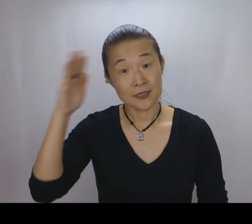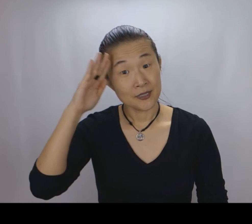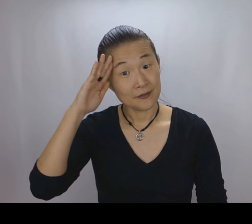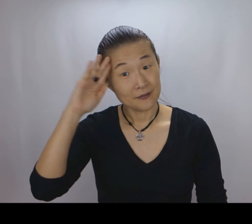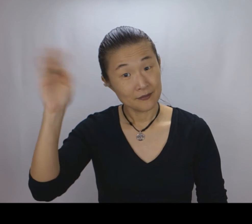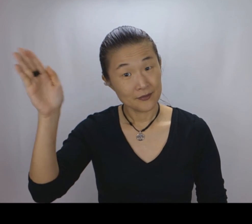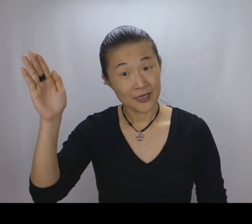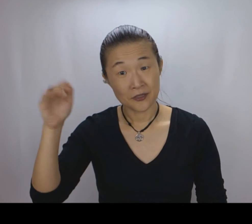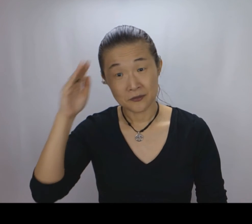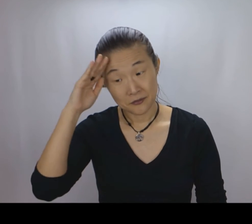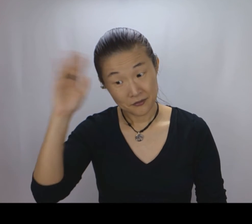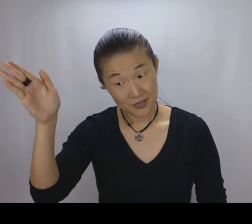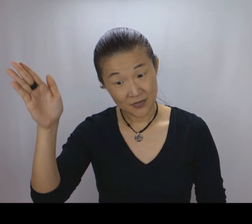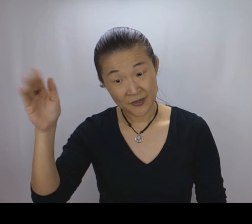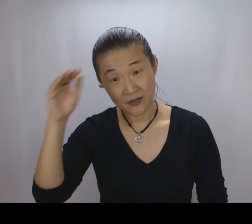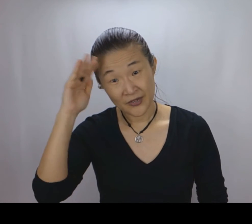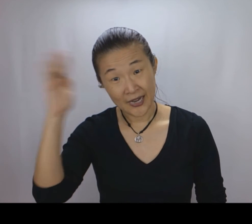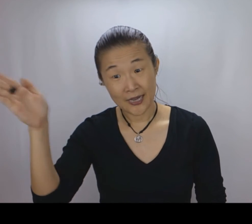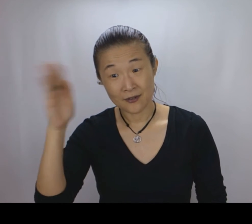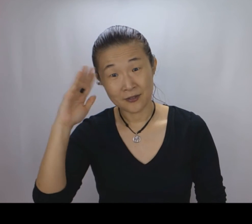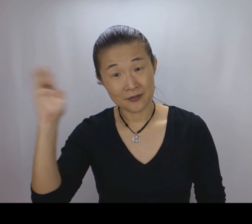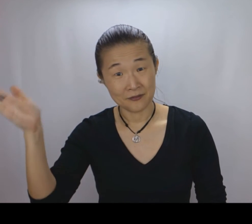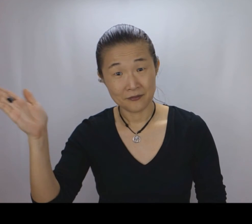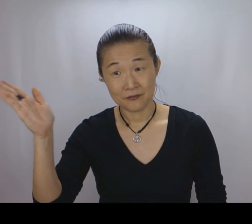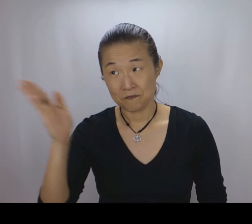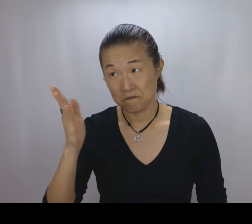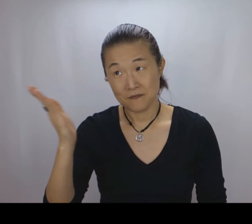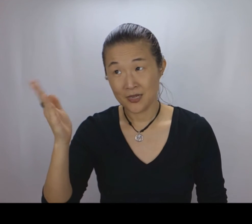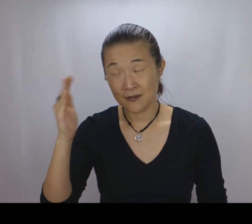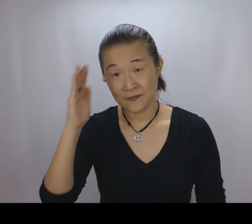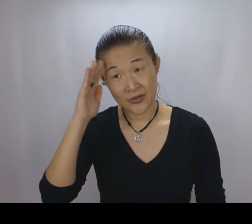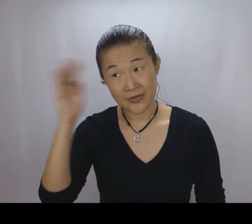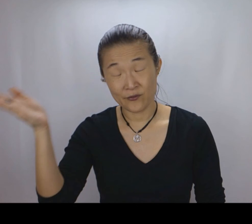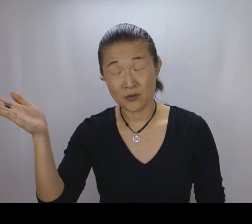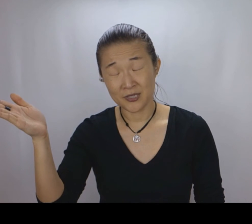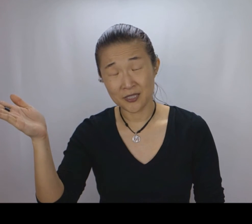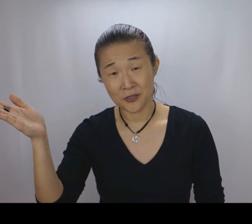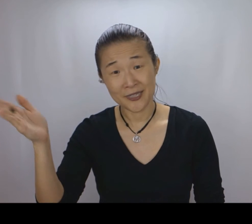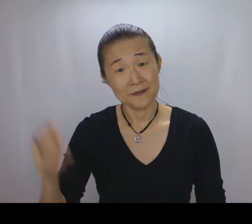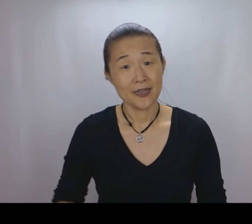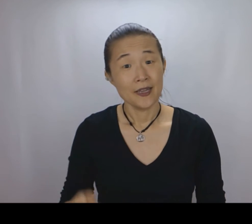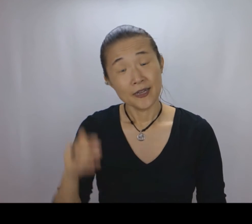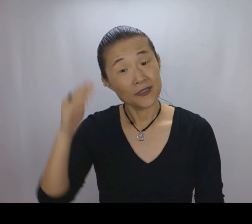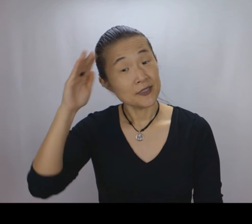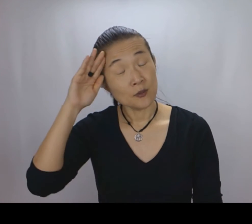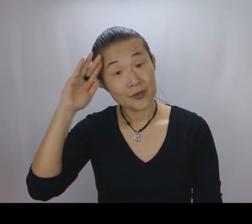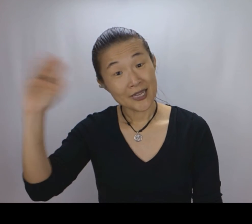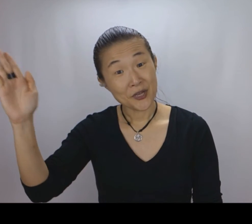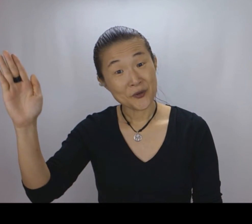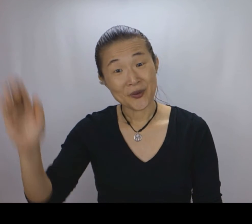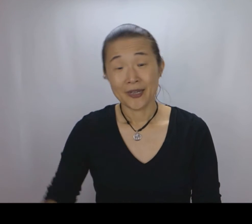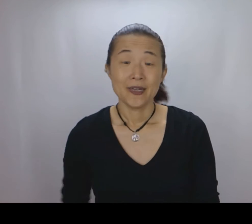just like you're tipping off your hat or a very informal saluting you just do hello.